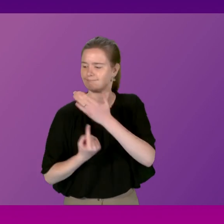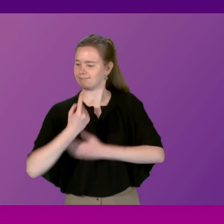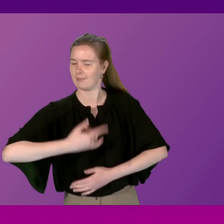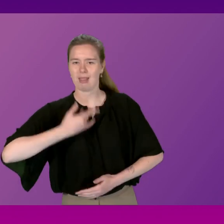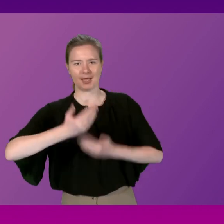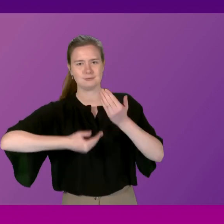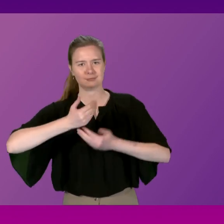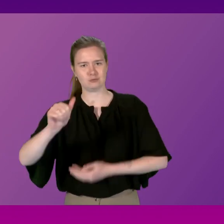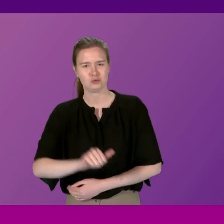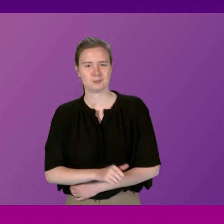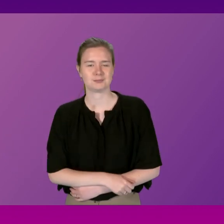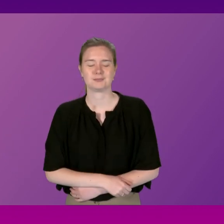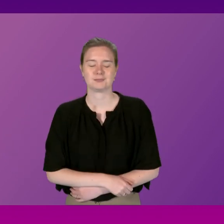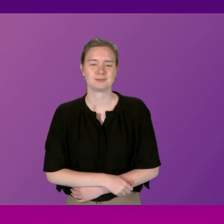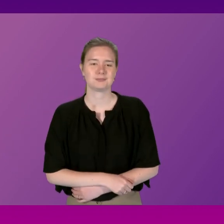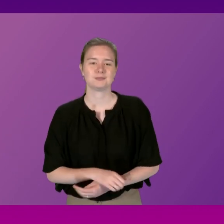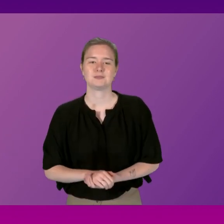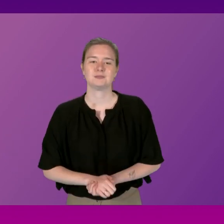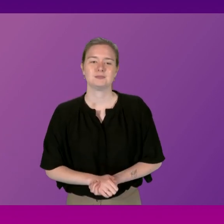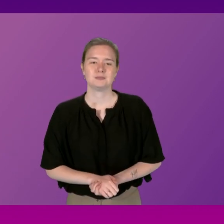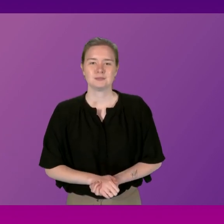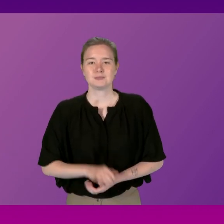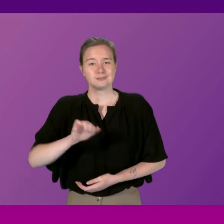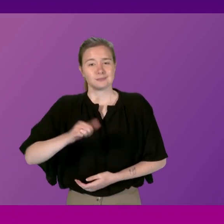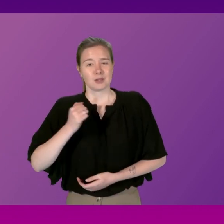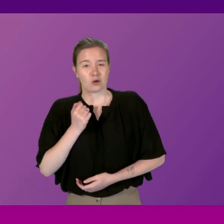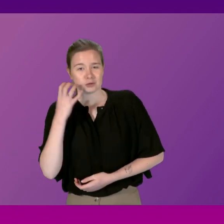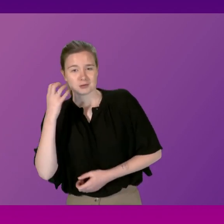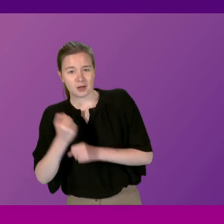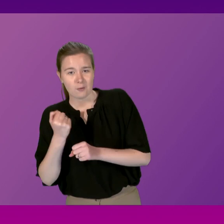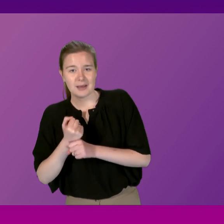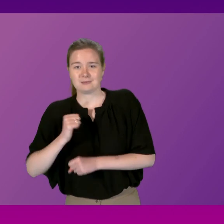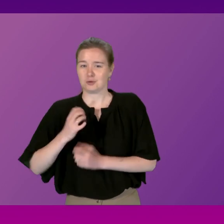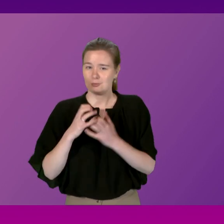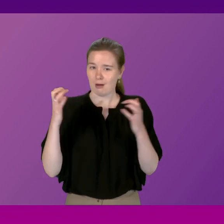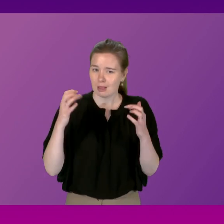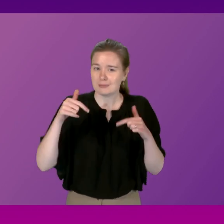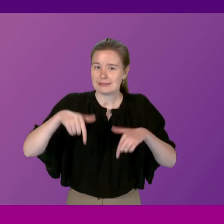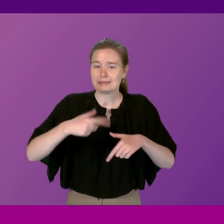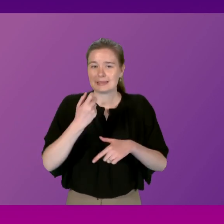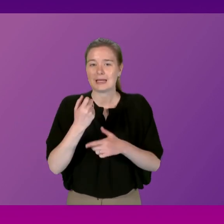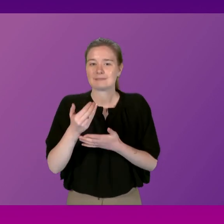lives. Although the Scottish Government and the Scottish Parliament cannot totally shield disabled